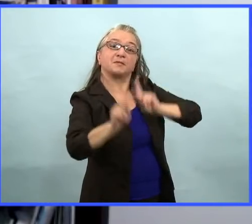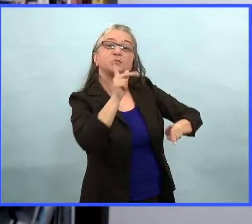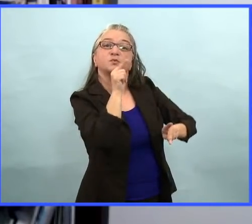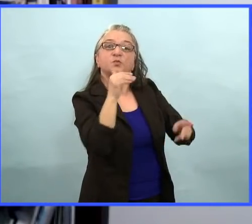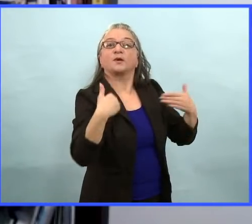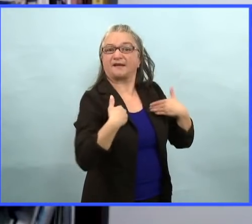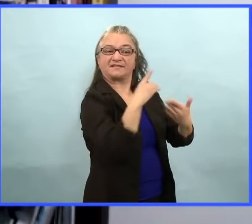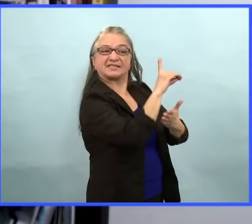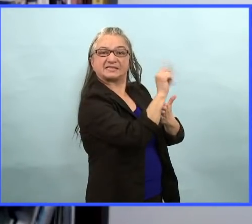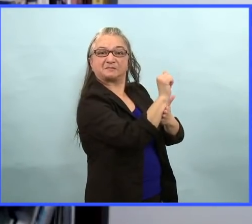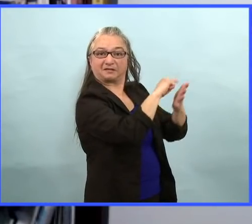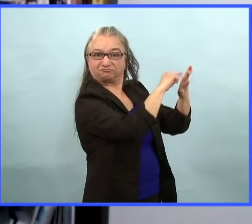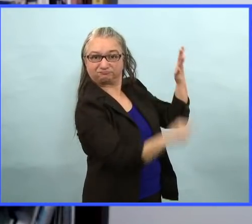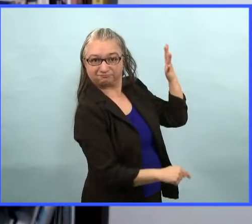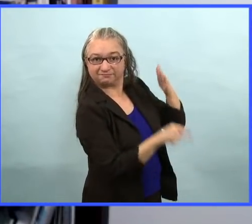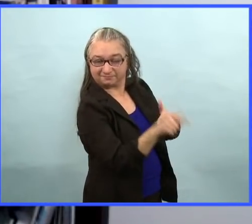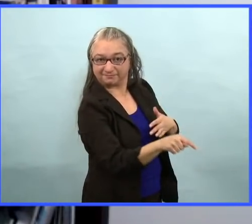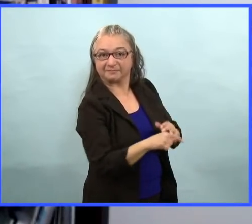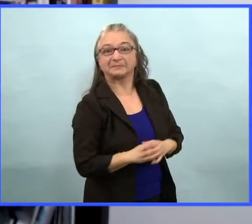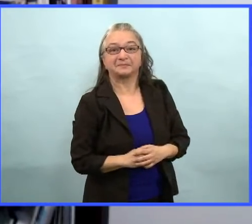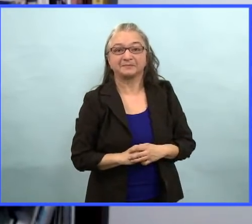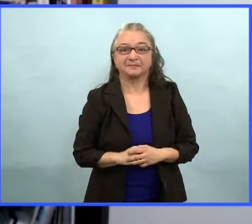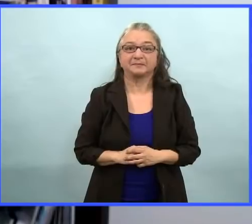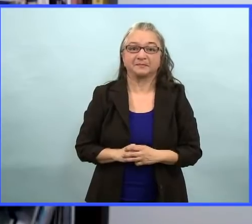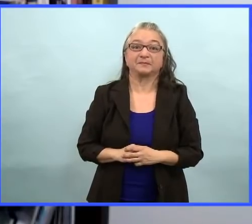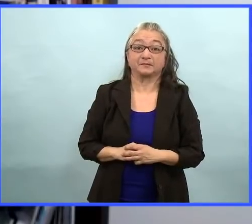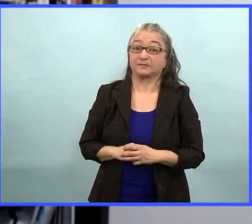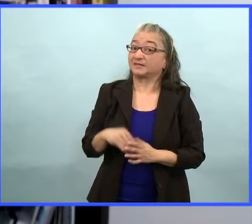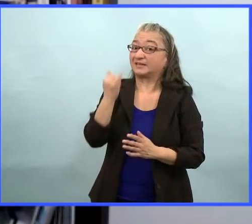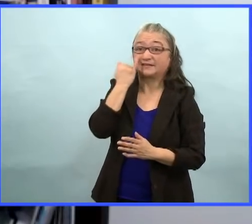and we've reached out to people who live in group homes who face barriers to getting out